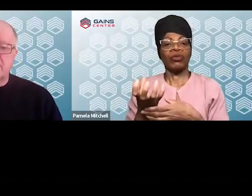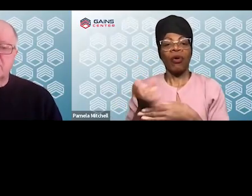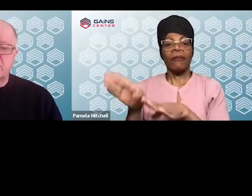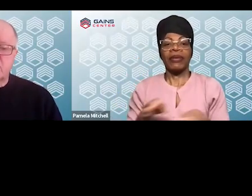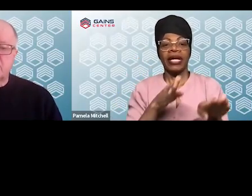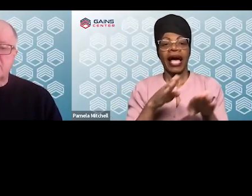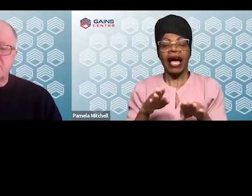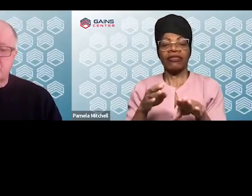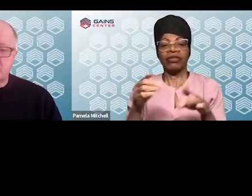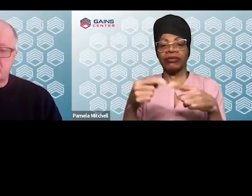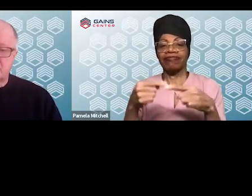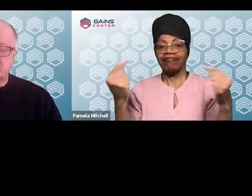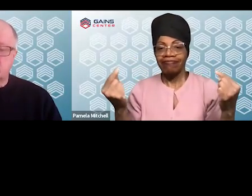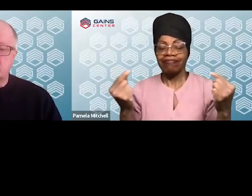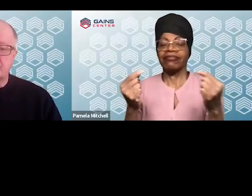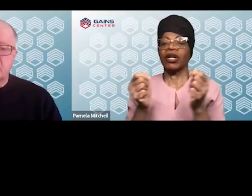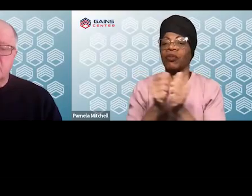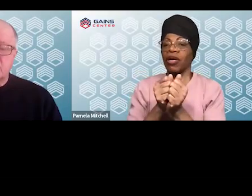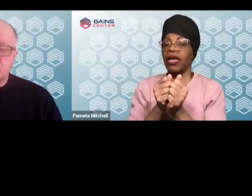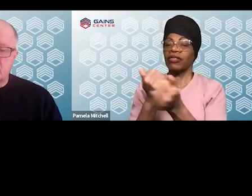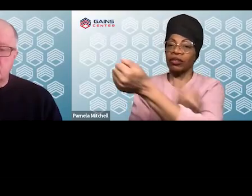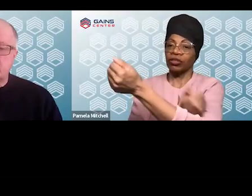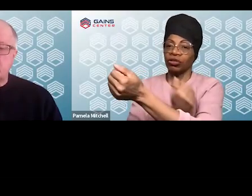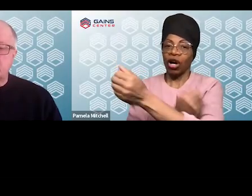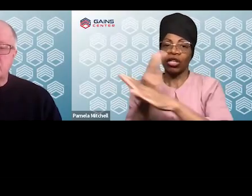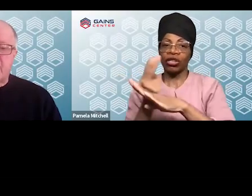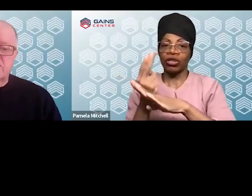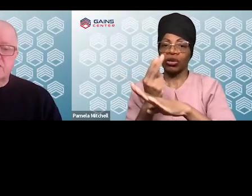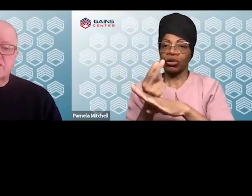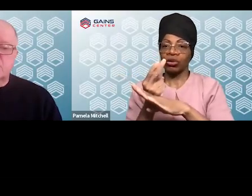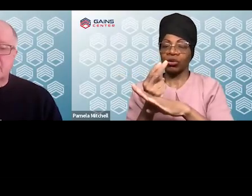So in the treatment of stimulant use disorder, generally we use vouchers